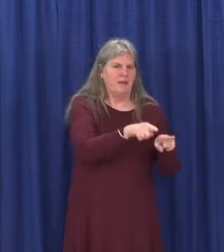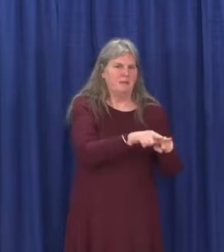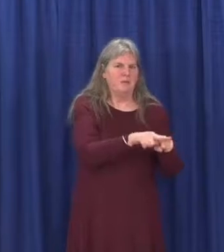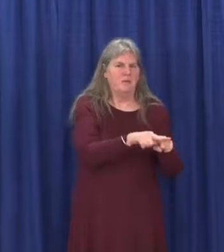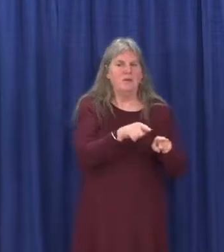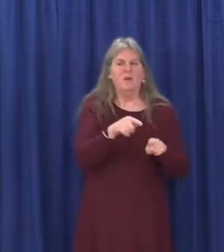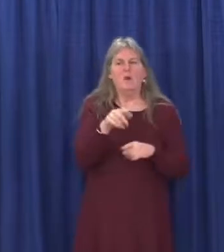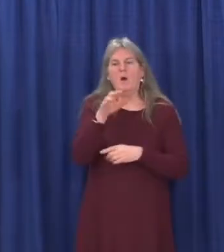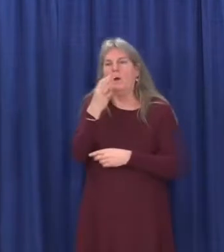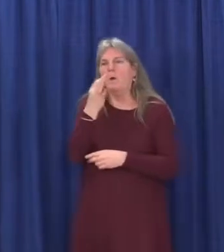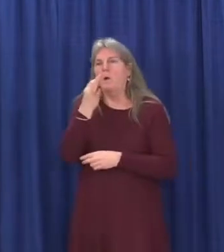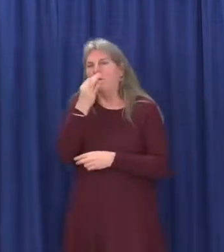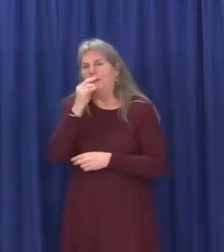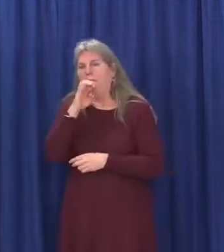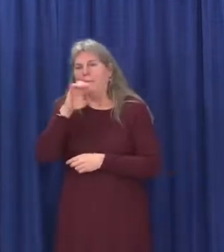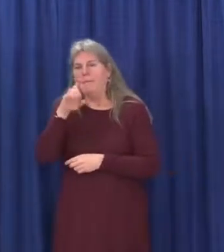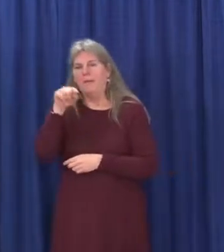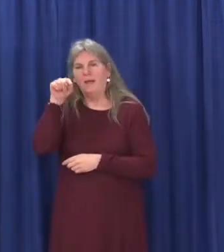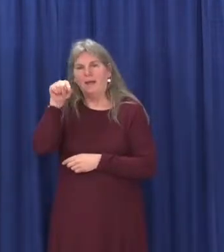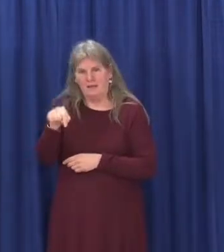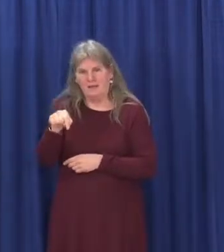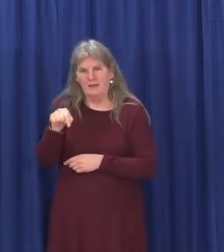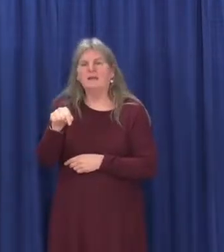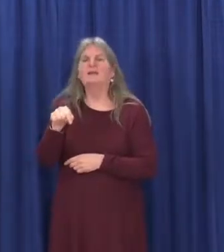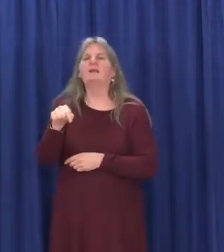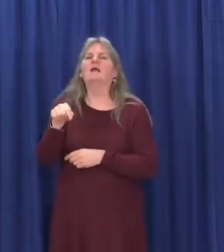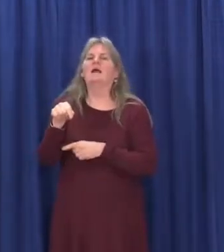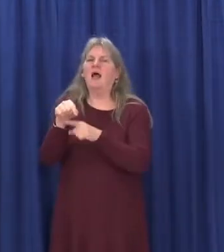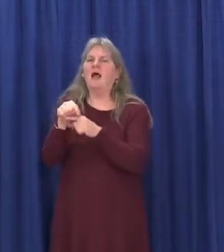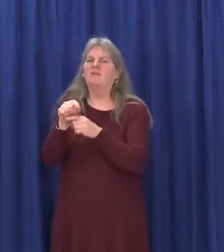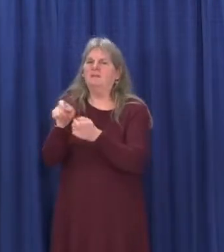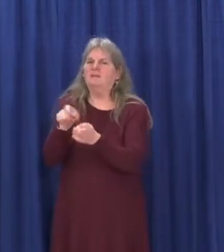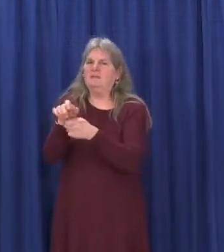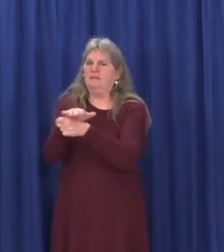so we have two active outbreaks at this time, and a total of six outbreaks